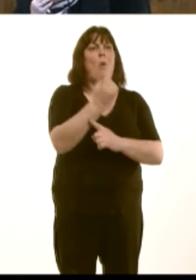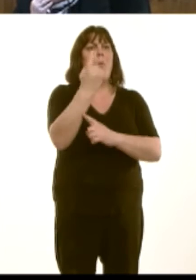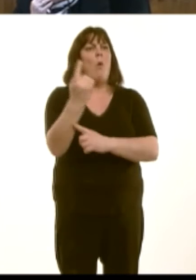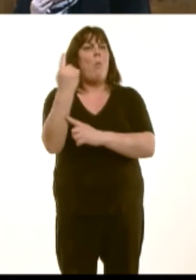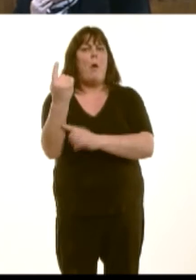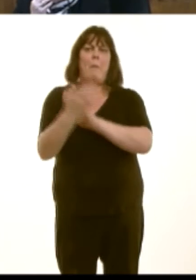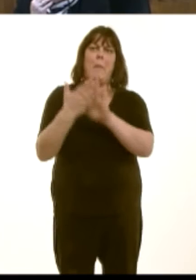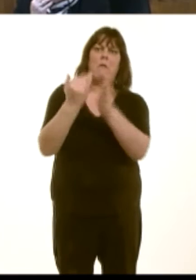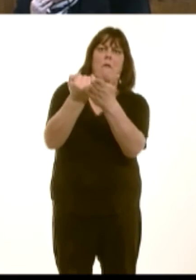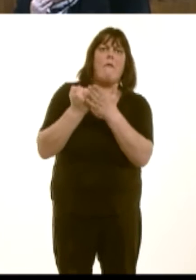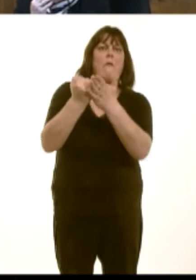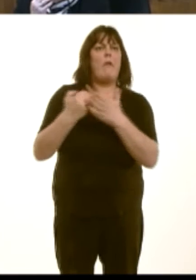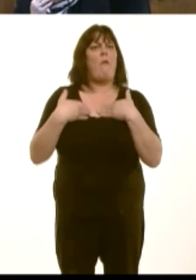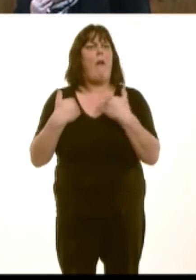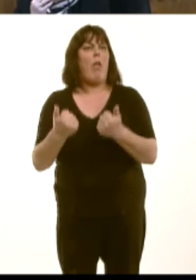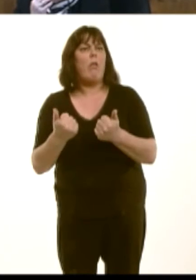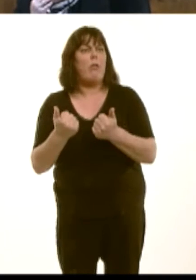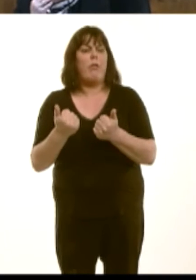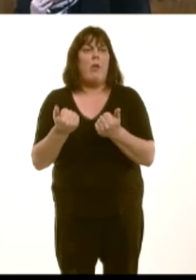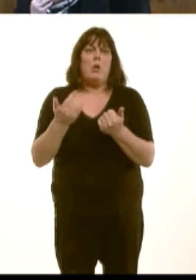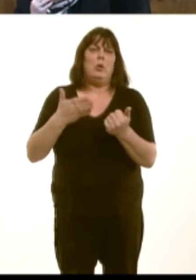999 call is needed; and, of course, improving access to GPs.